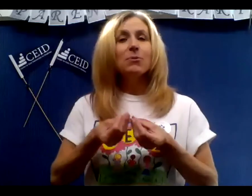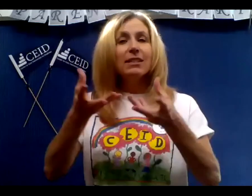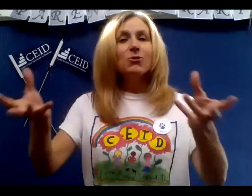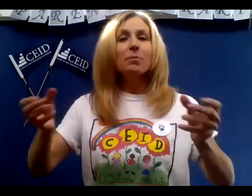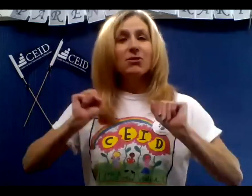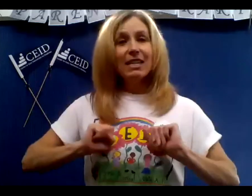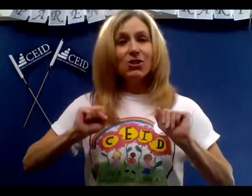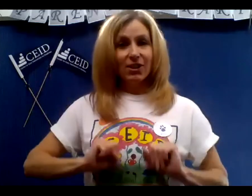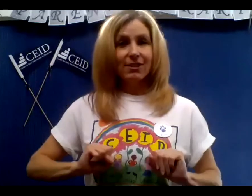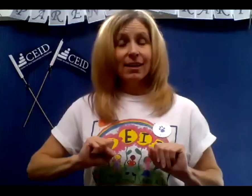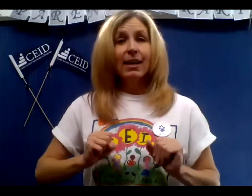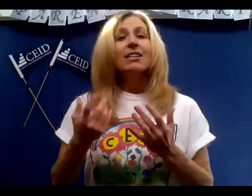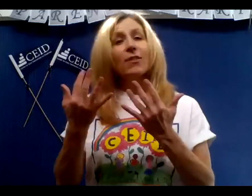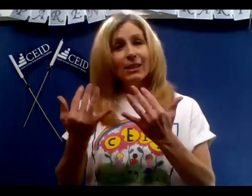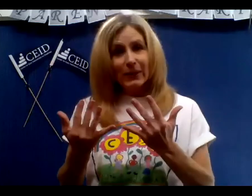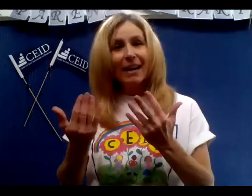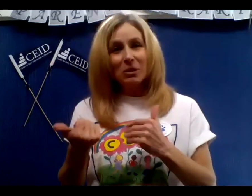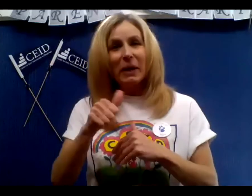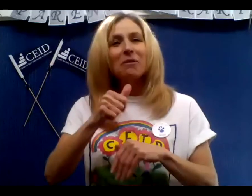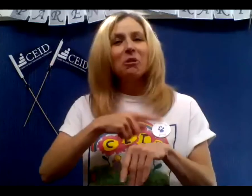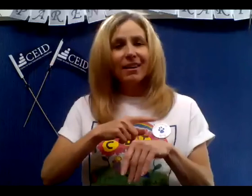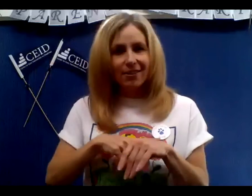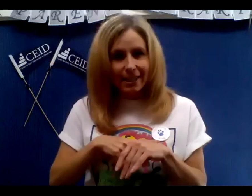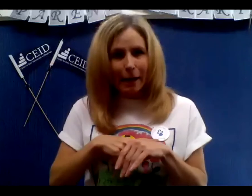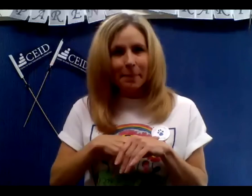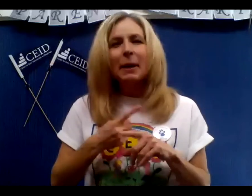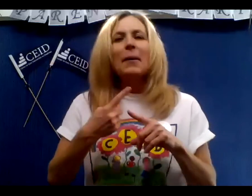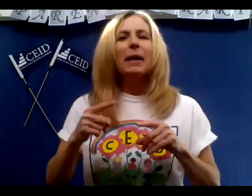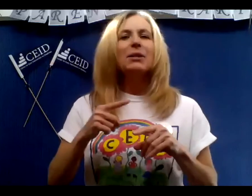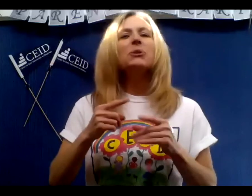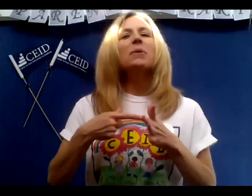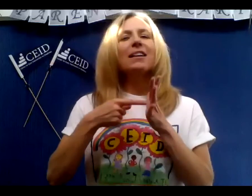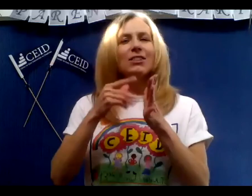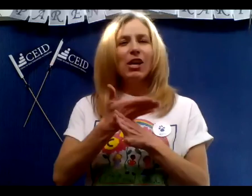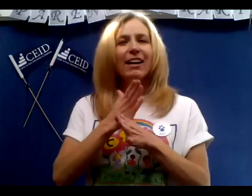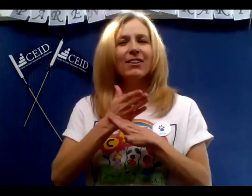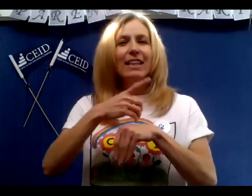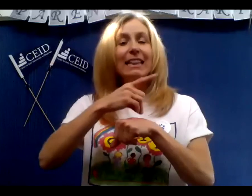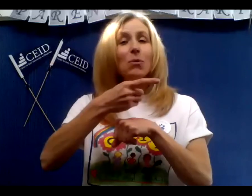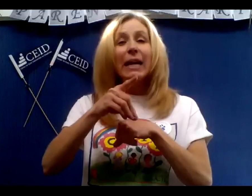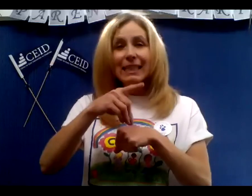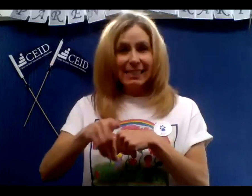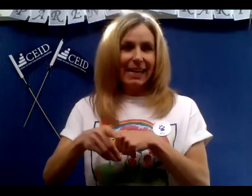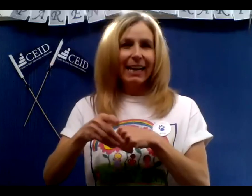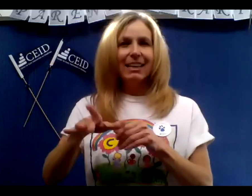is we distribute t-shirts. So that's gonna have to wait for another time. But I do wanna share the winning design,